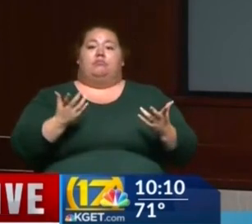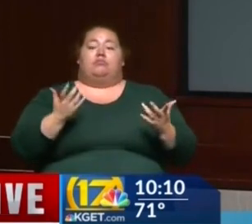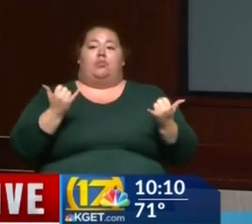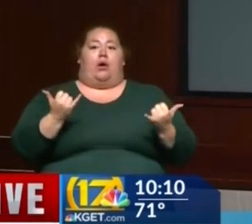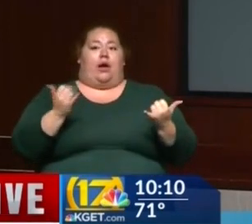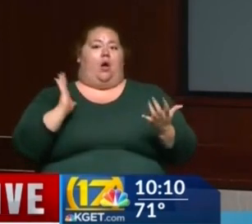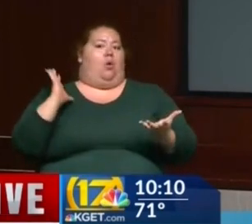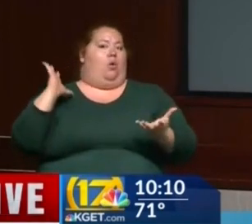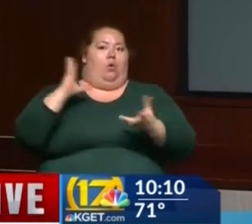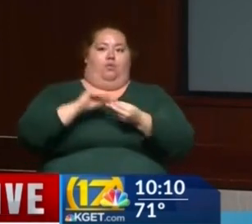RECENT METRIC